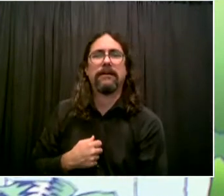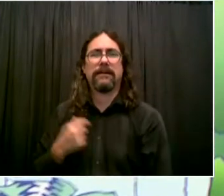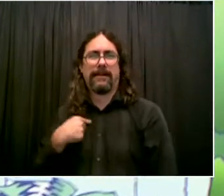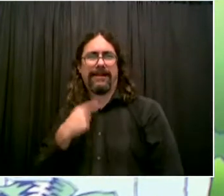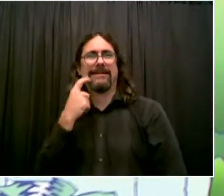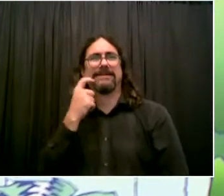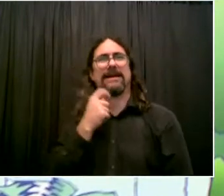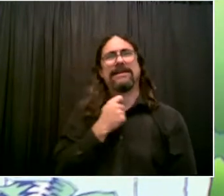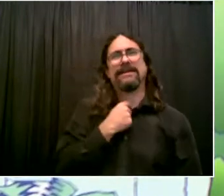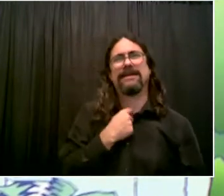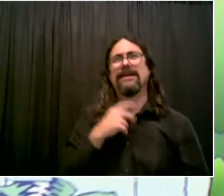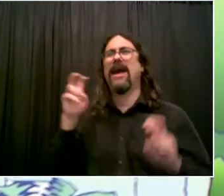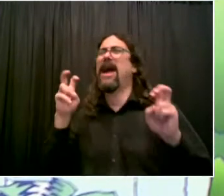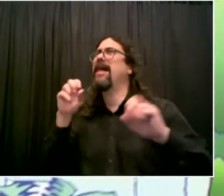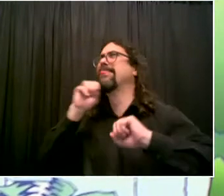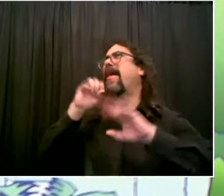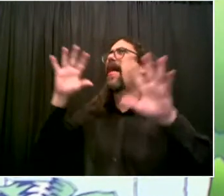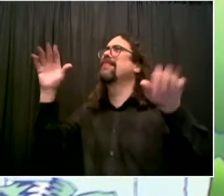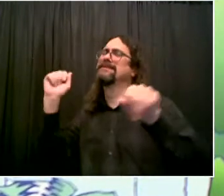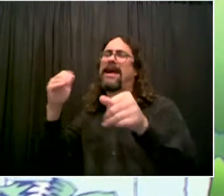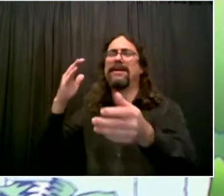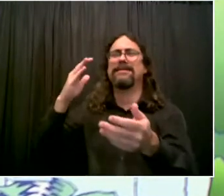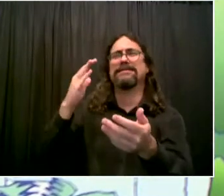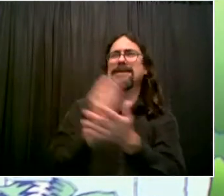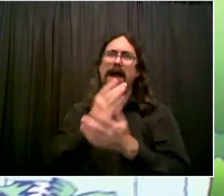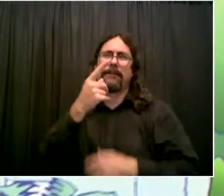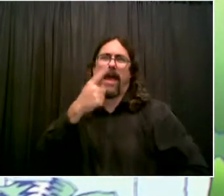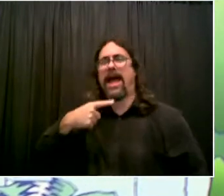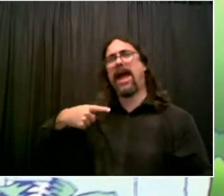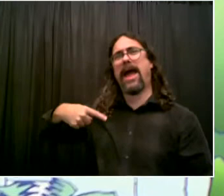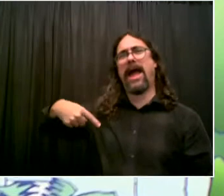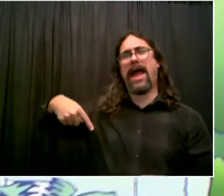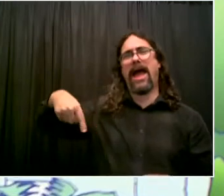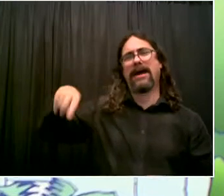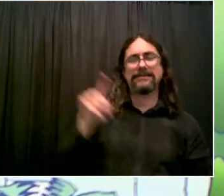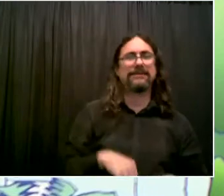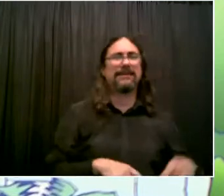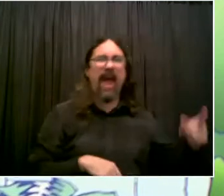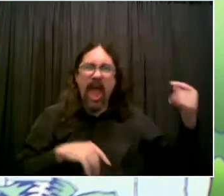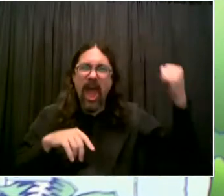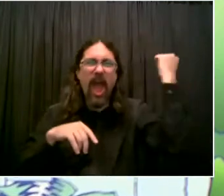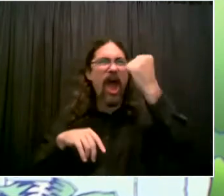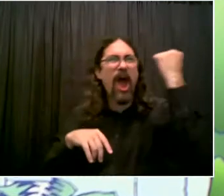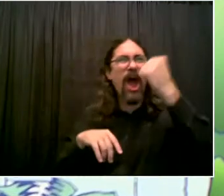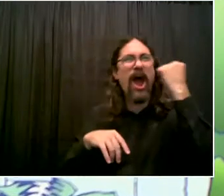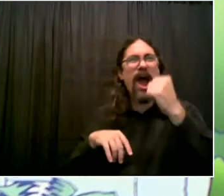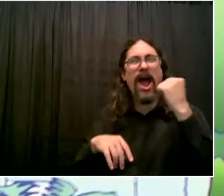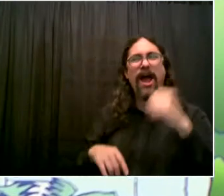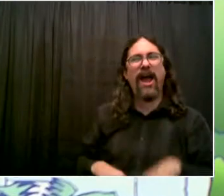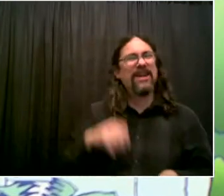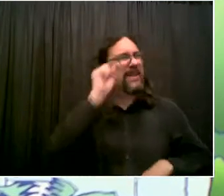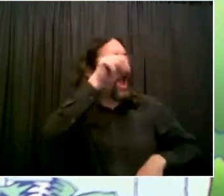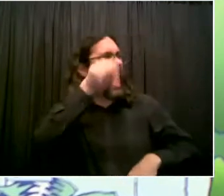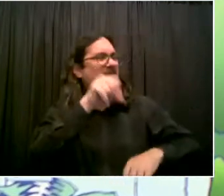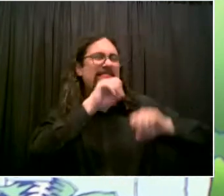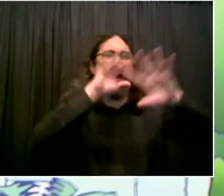NOTHING CAN STOP